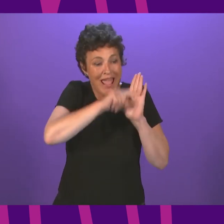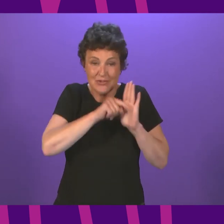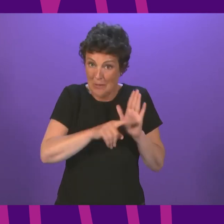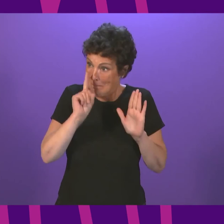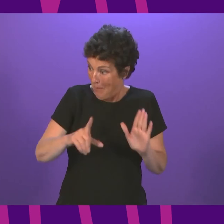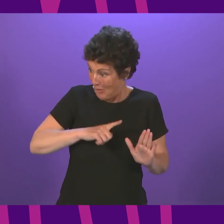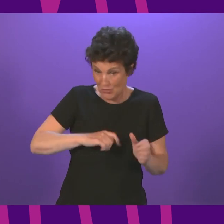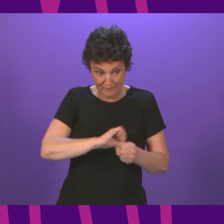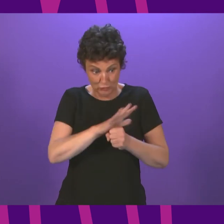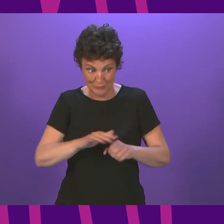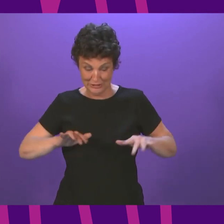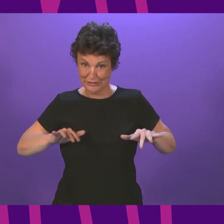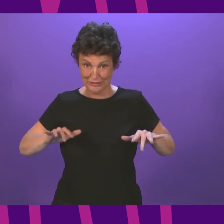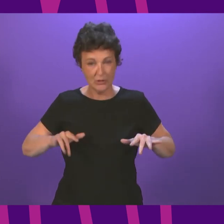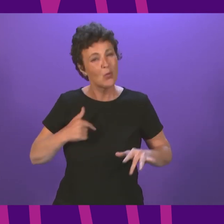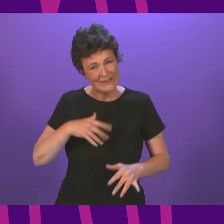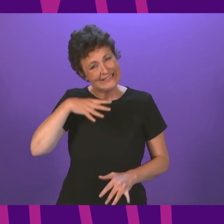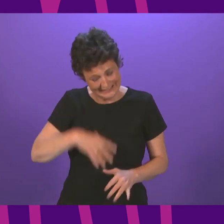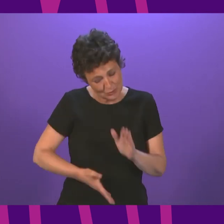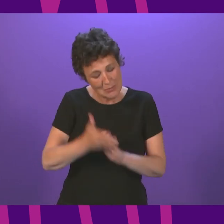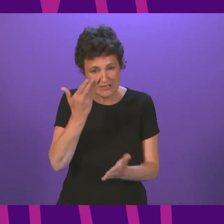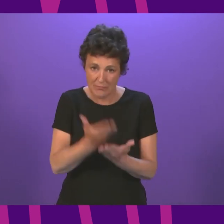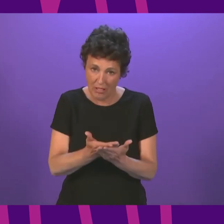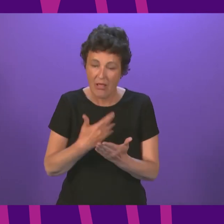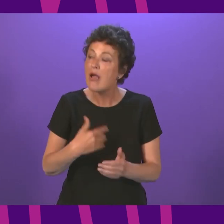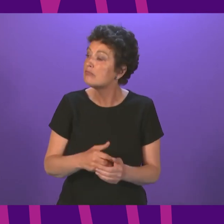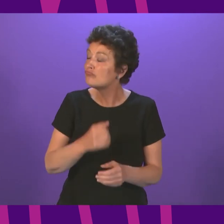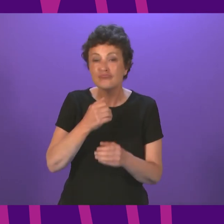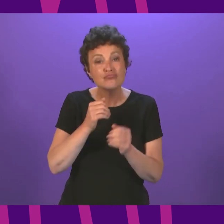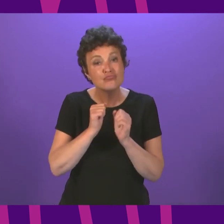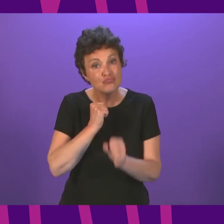ministers have acted this week as though they have a majority.